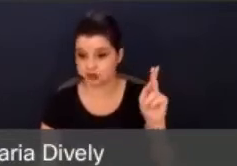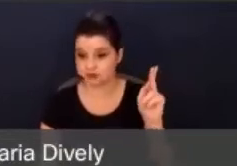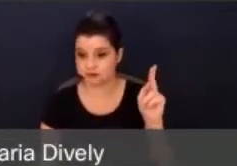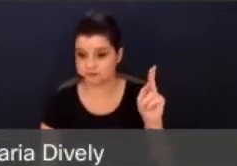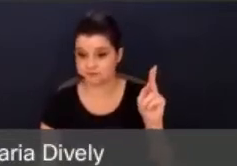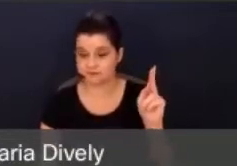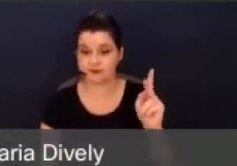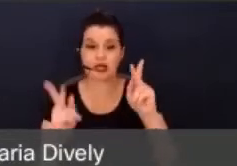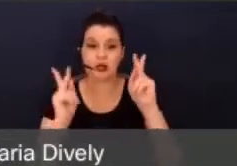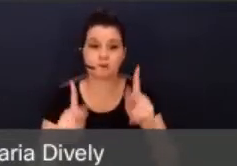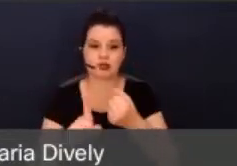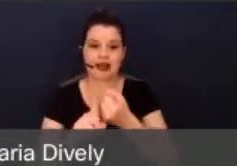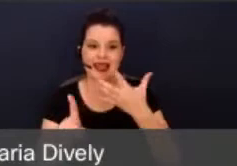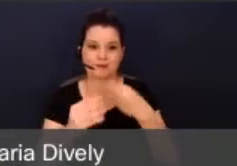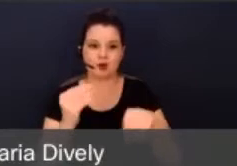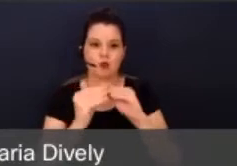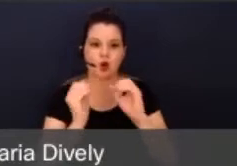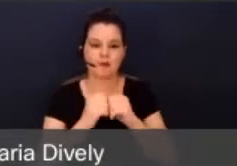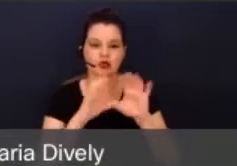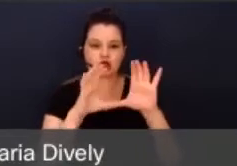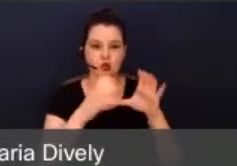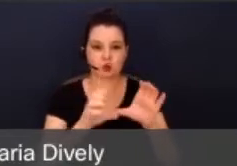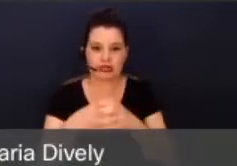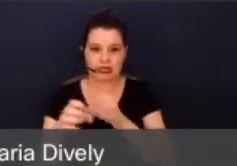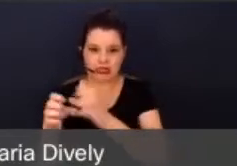someone elaborate more about the grouping feature?